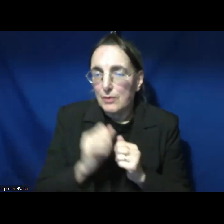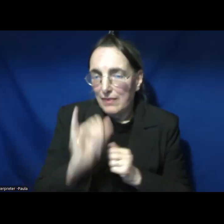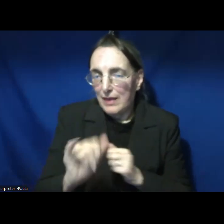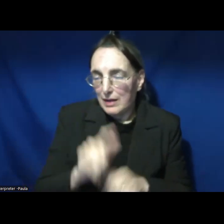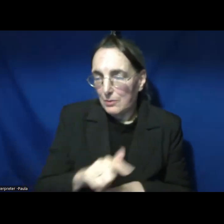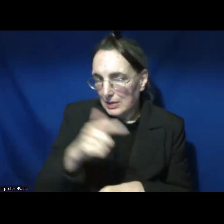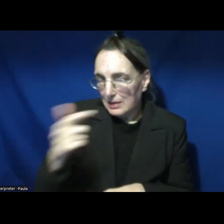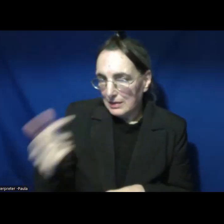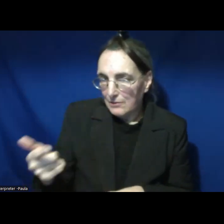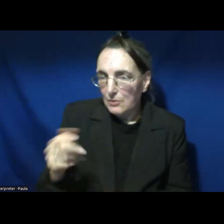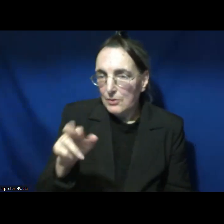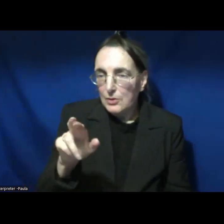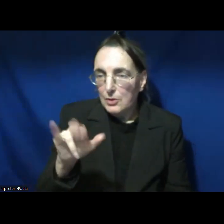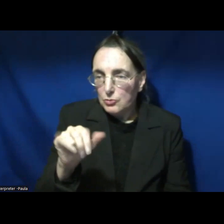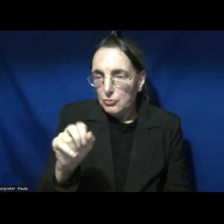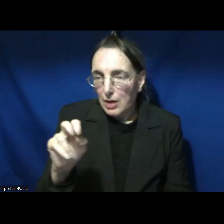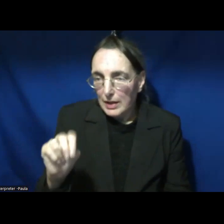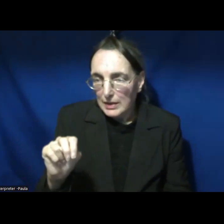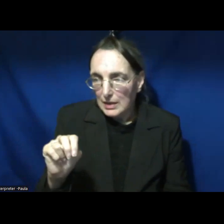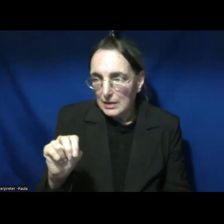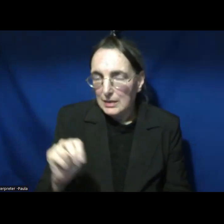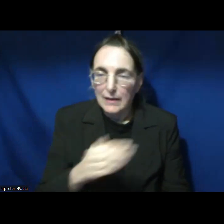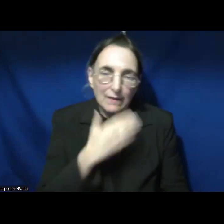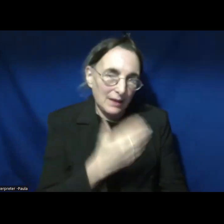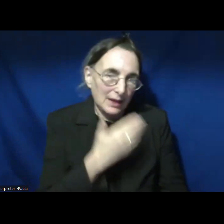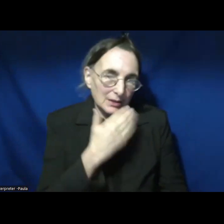Thank you, Alison, Jessica, and Richard for